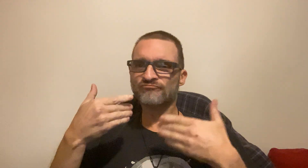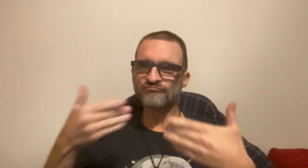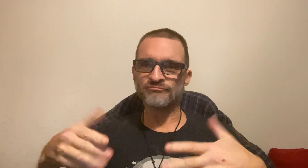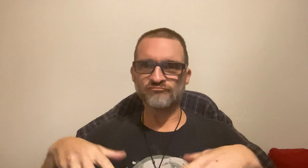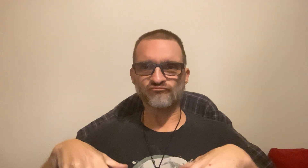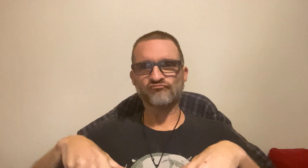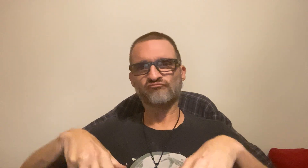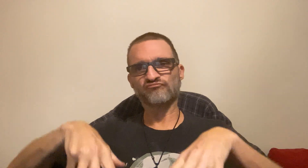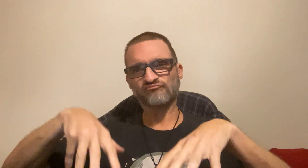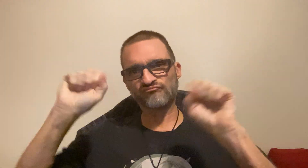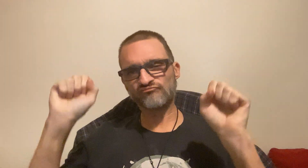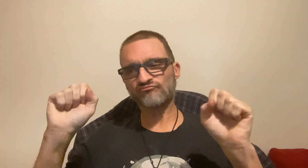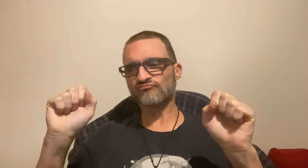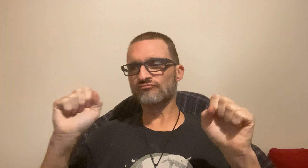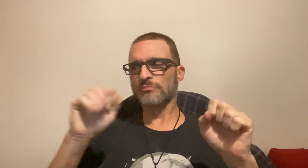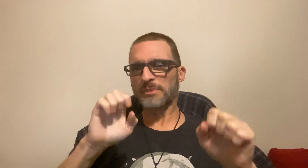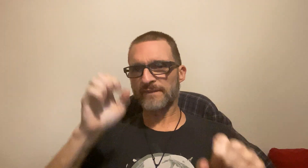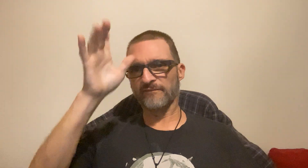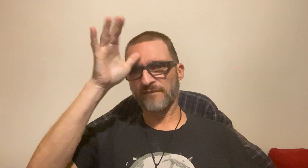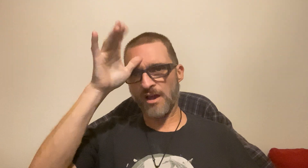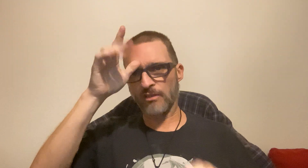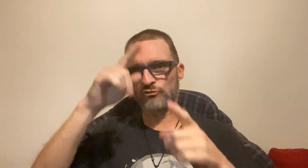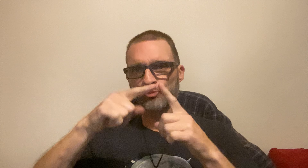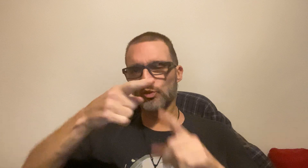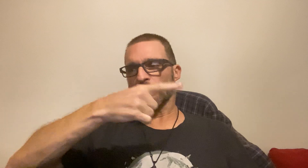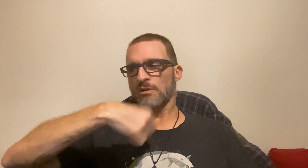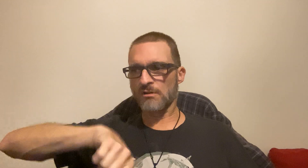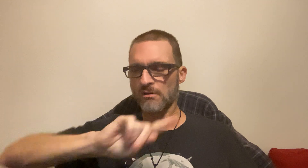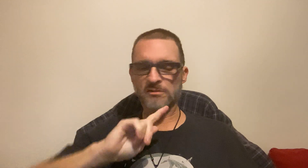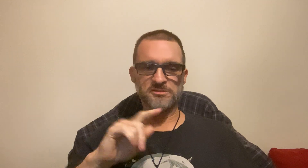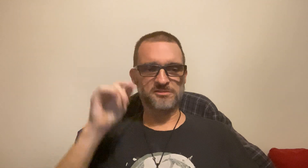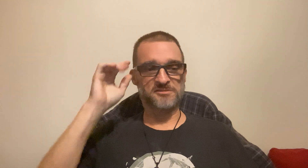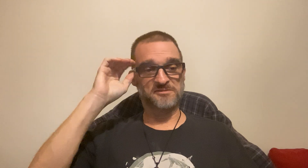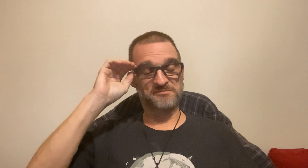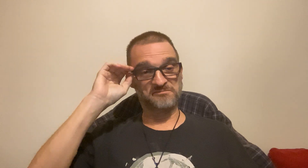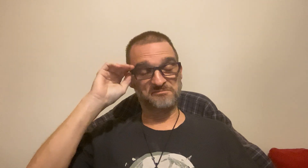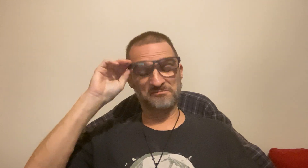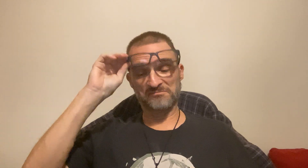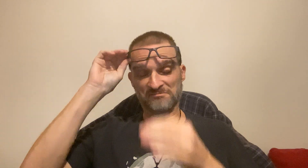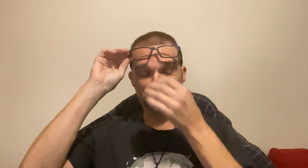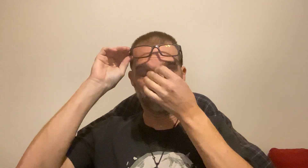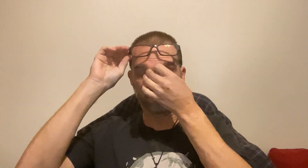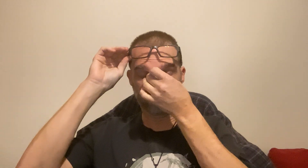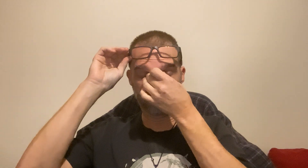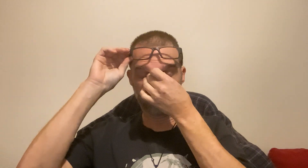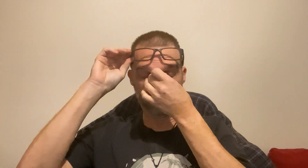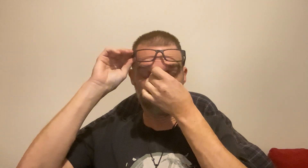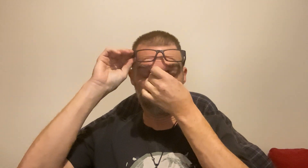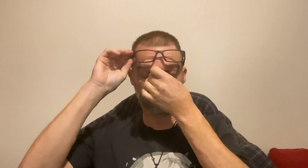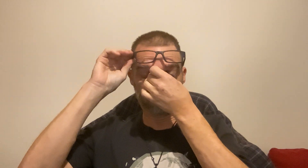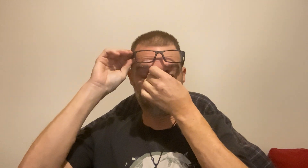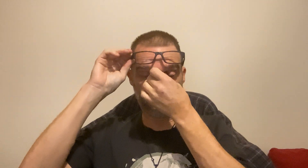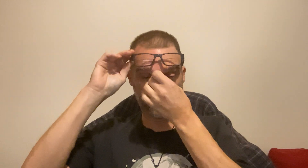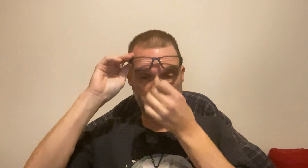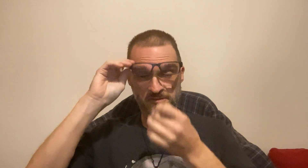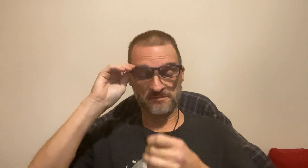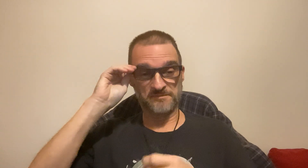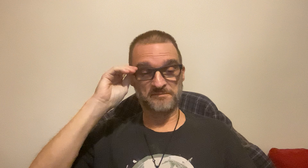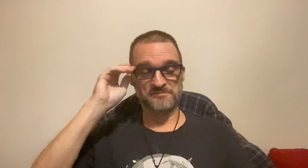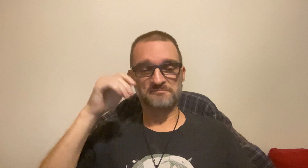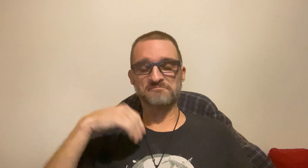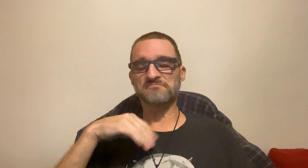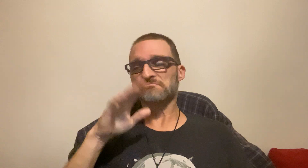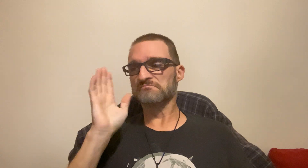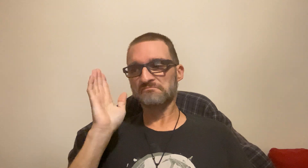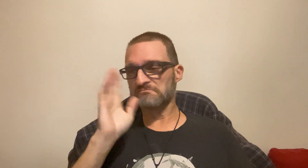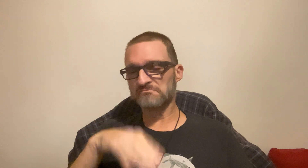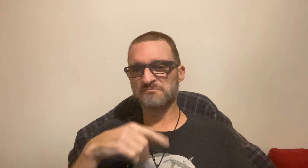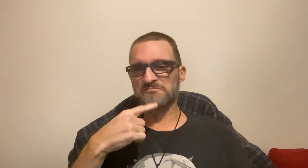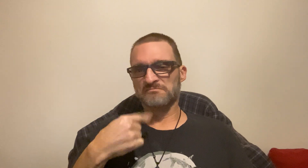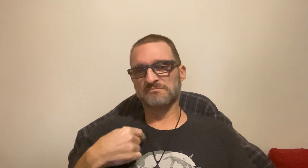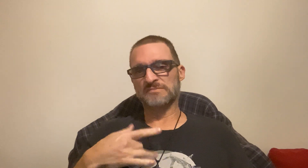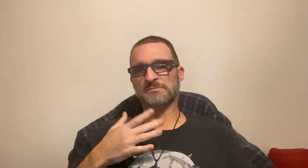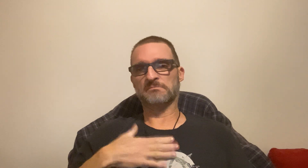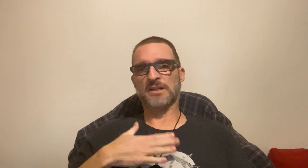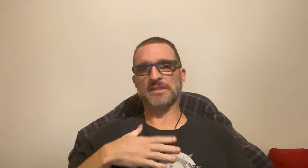But you went ahead to take on the role as a Father to us."